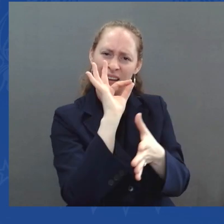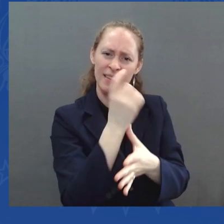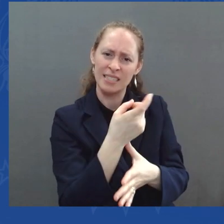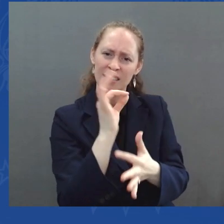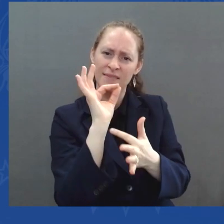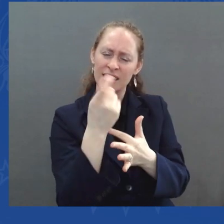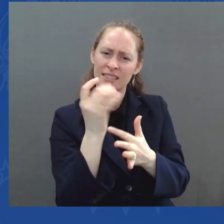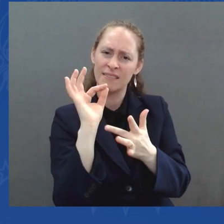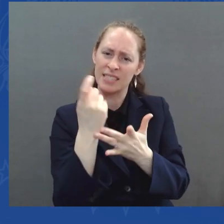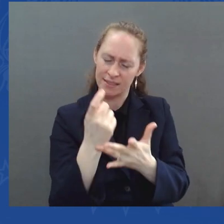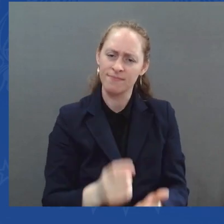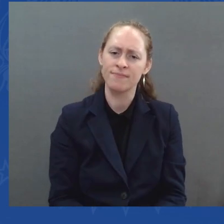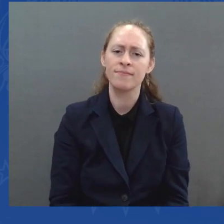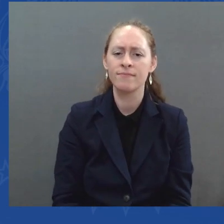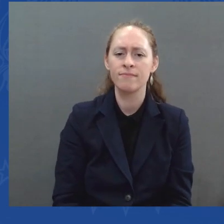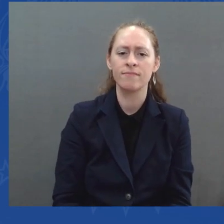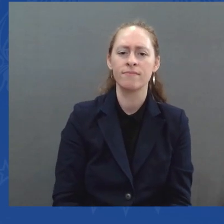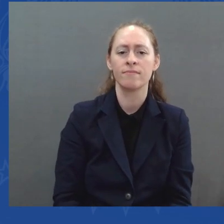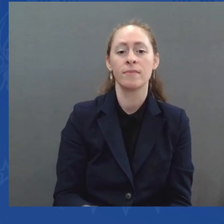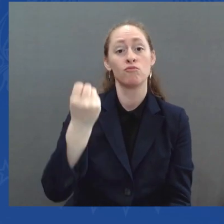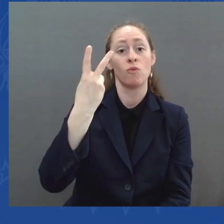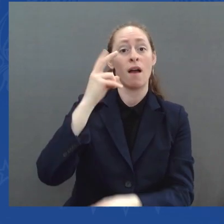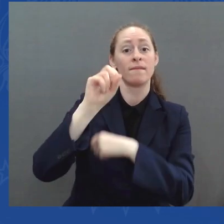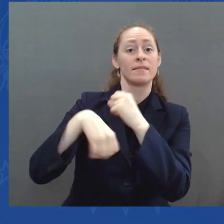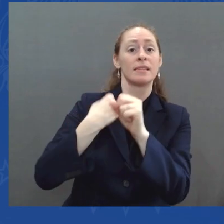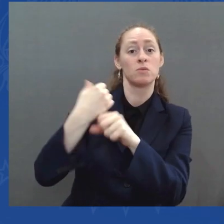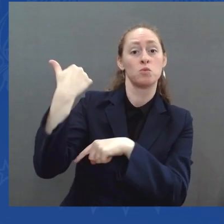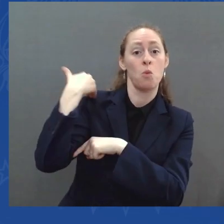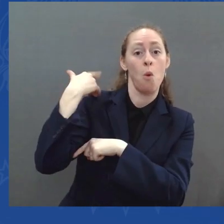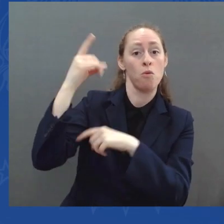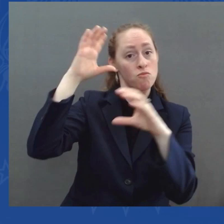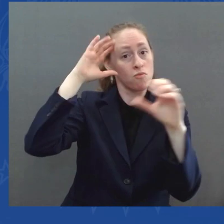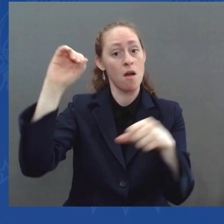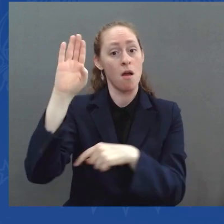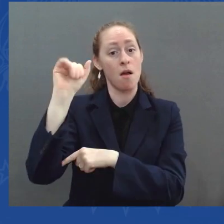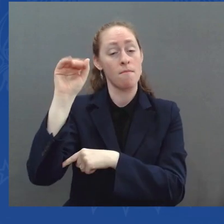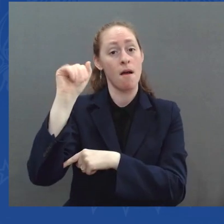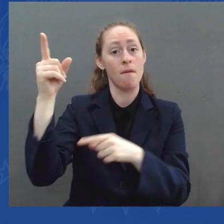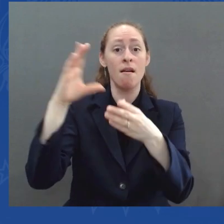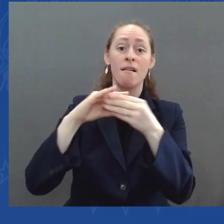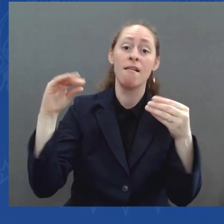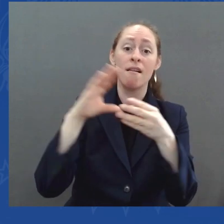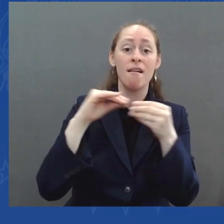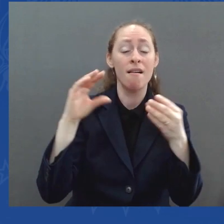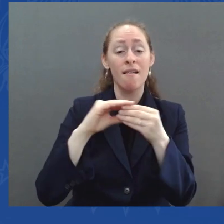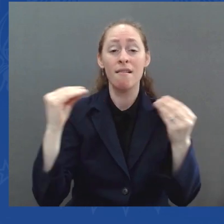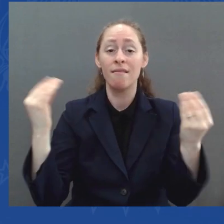"We're a nation that does what is hard, what is necessary and what is right."